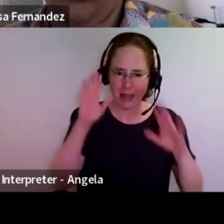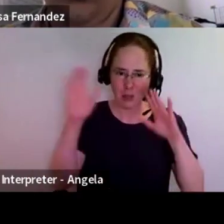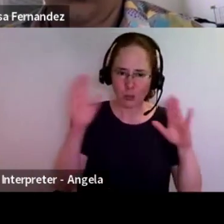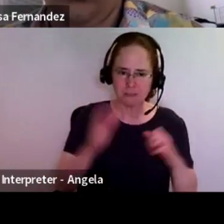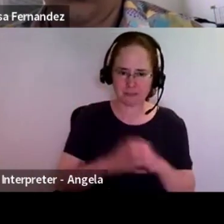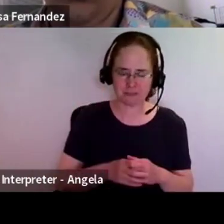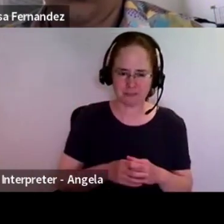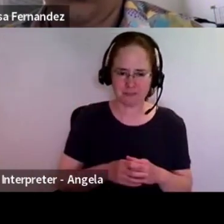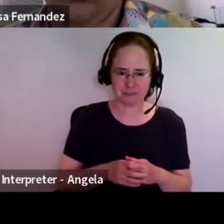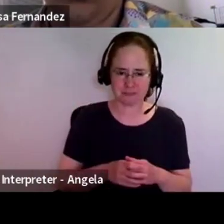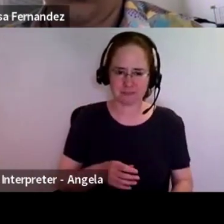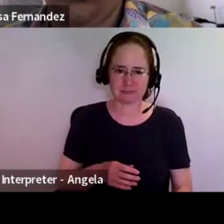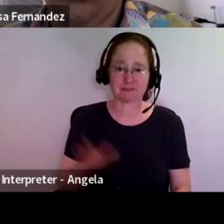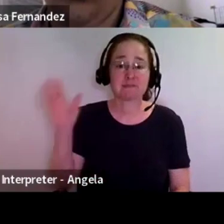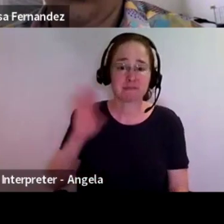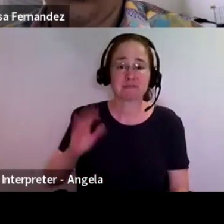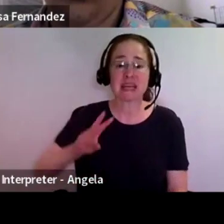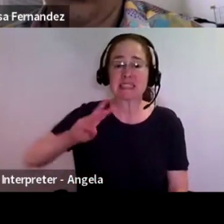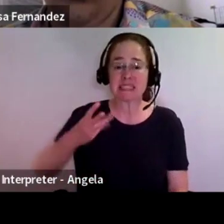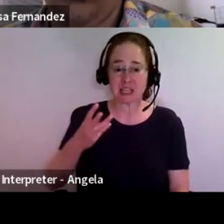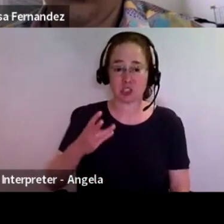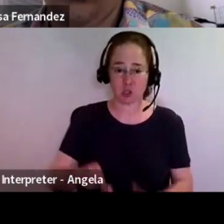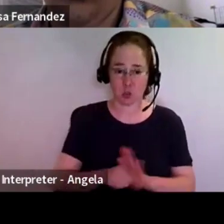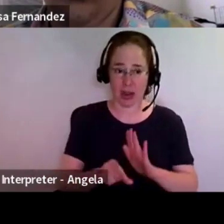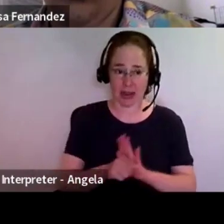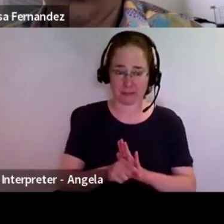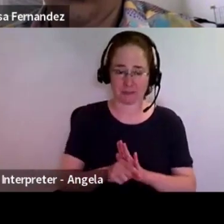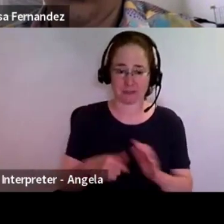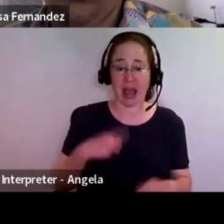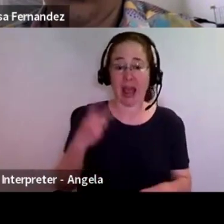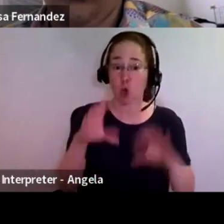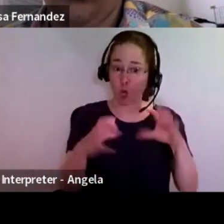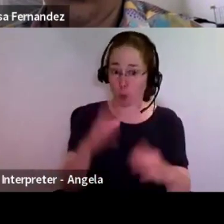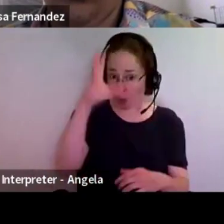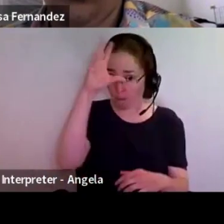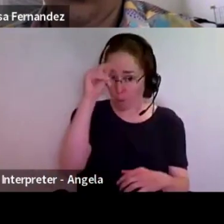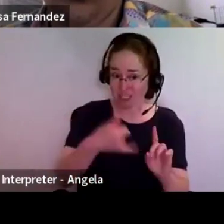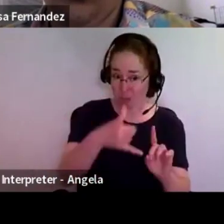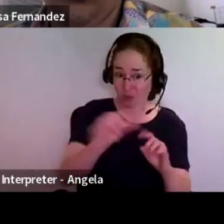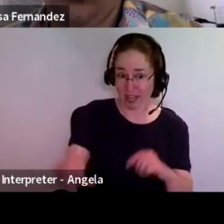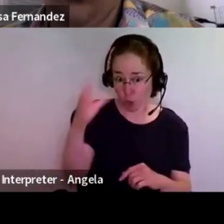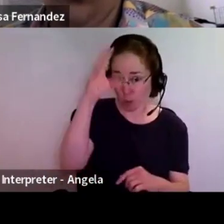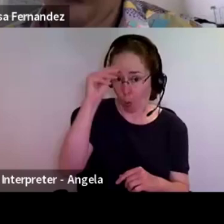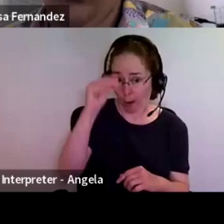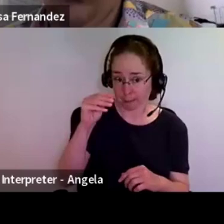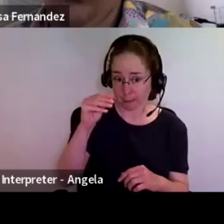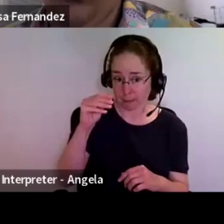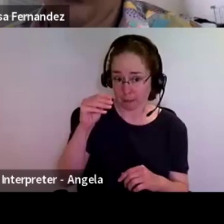Lola Kernell: yes. When I was in sixth grade, I saw a group, a group of boys bullying another boy who went to stand up for